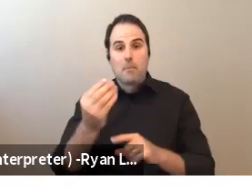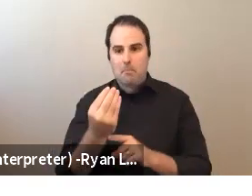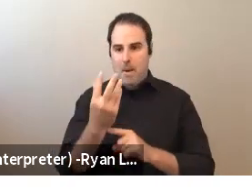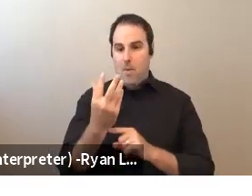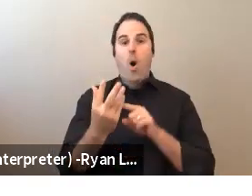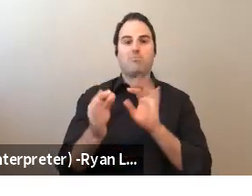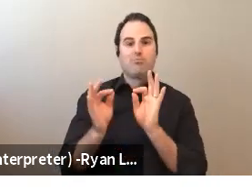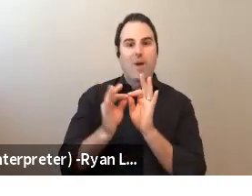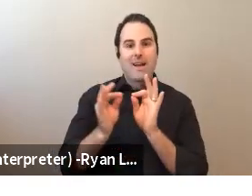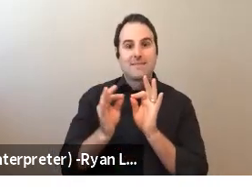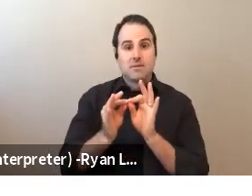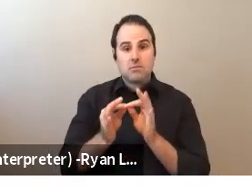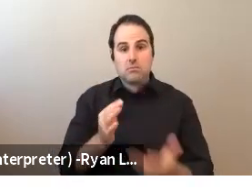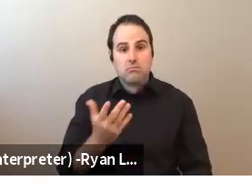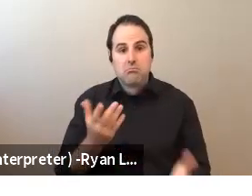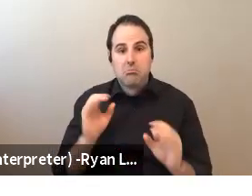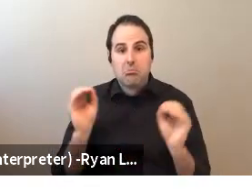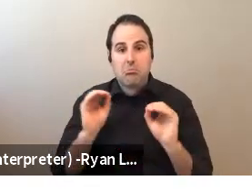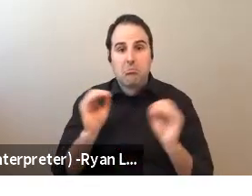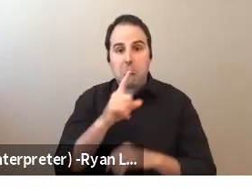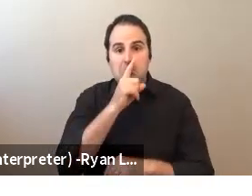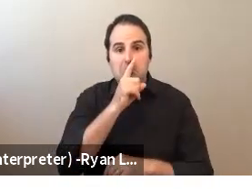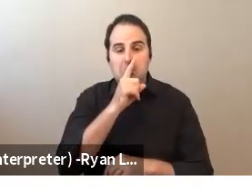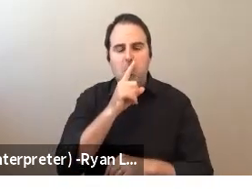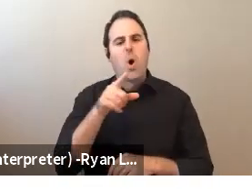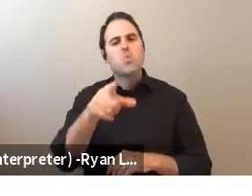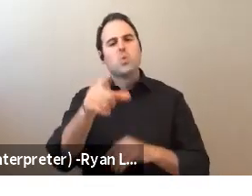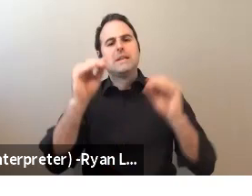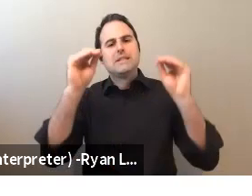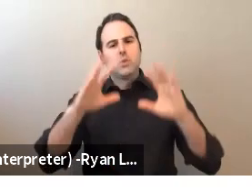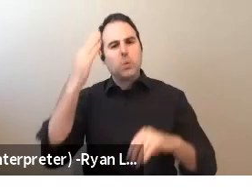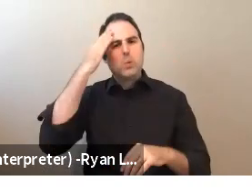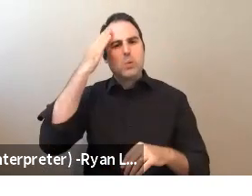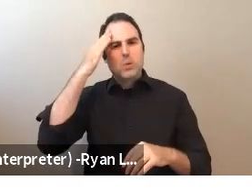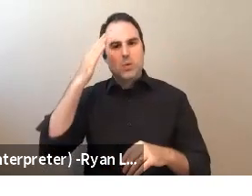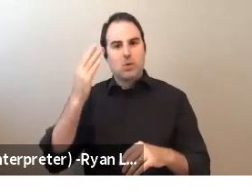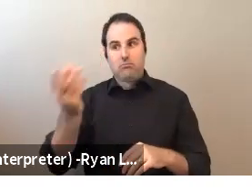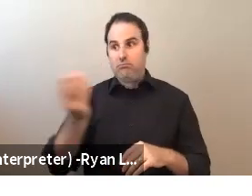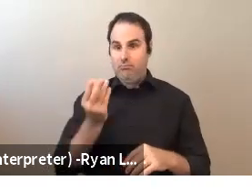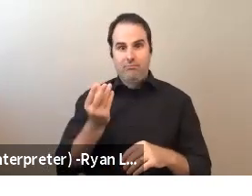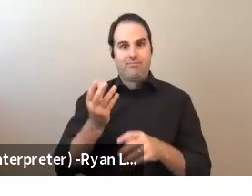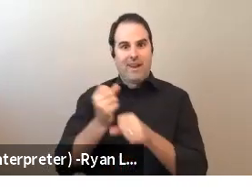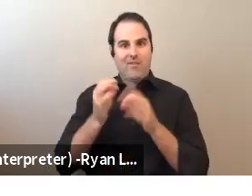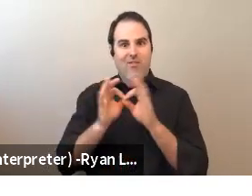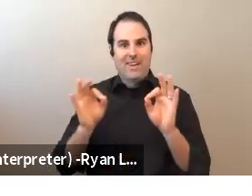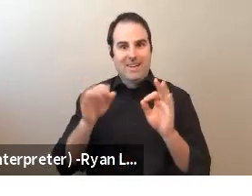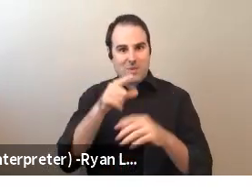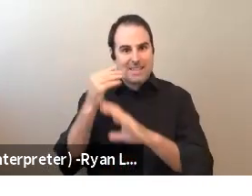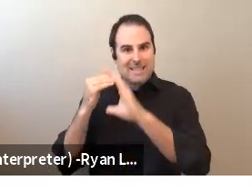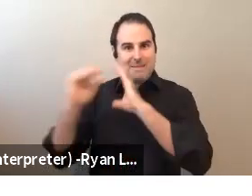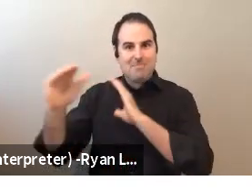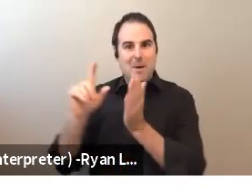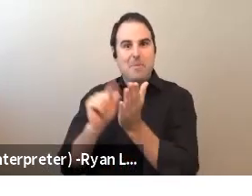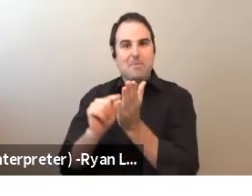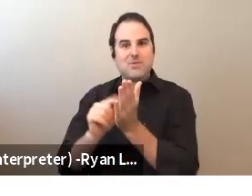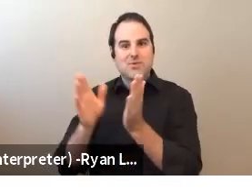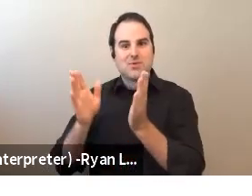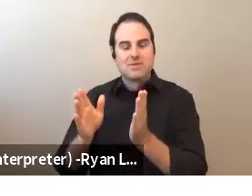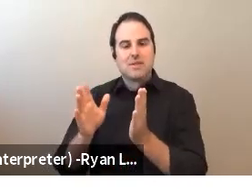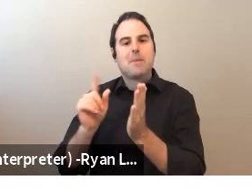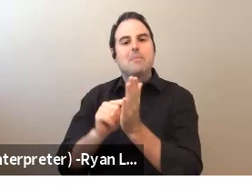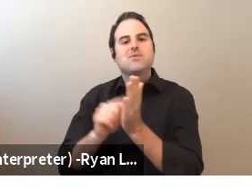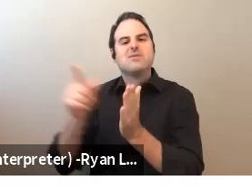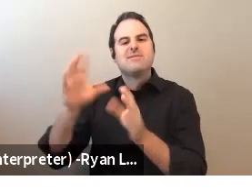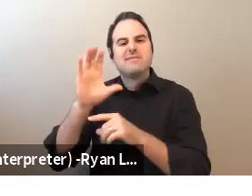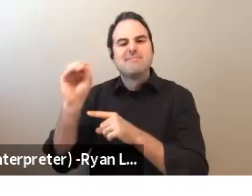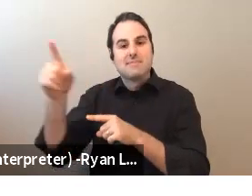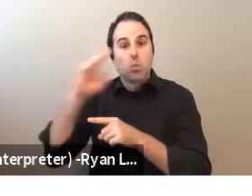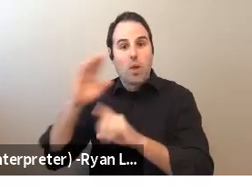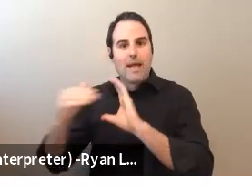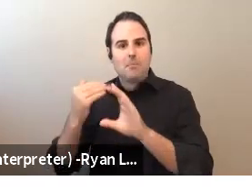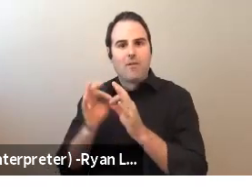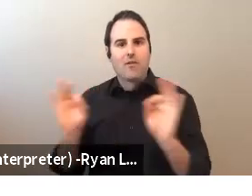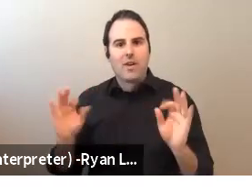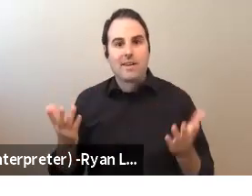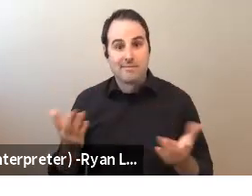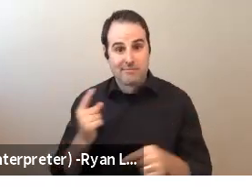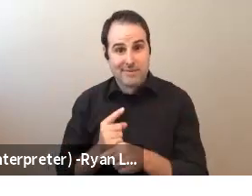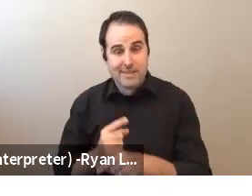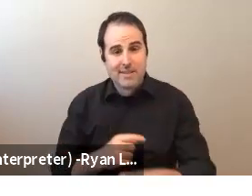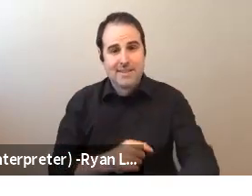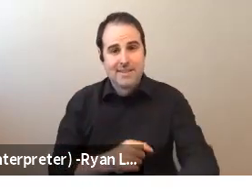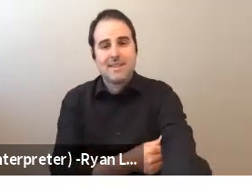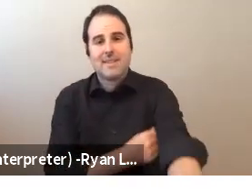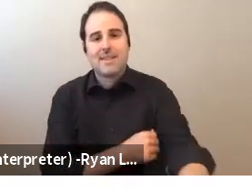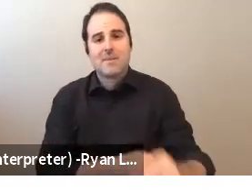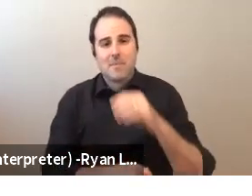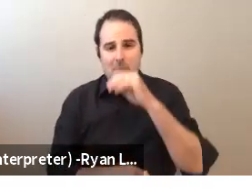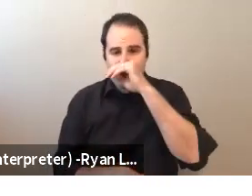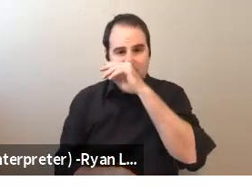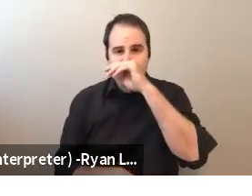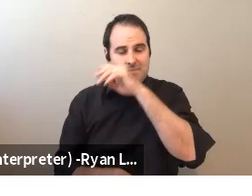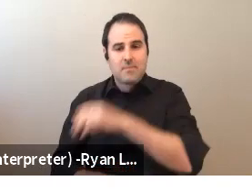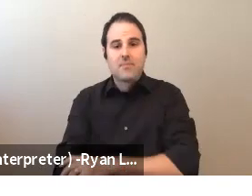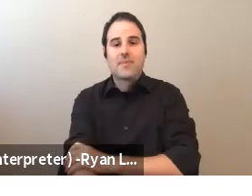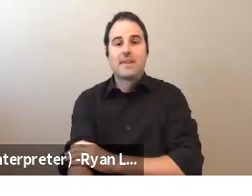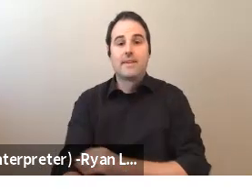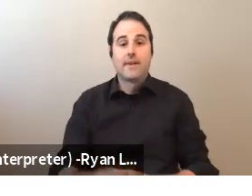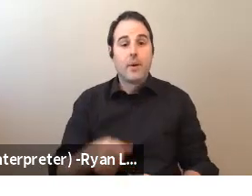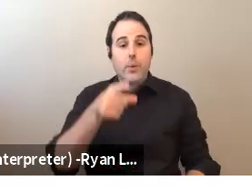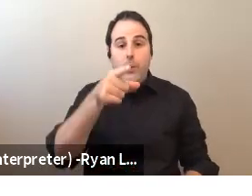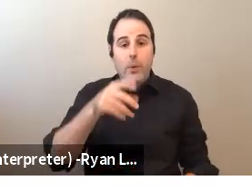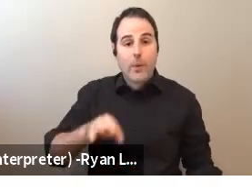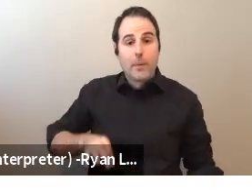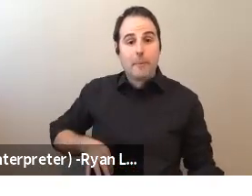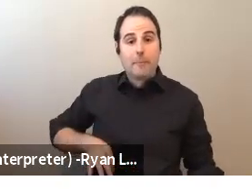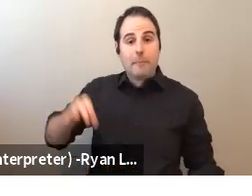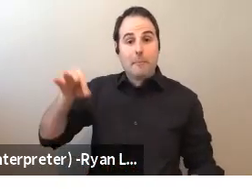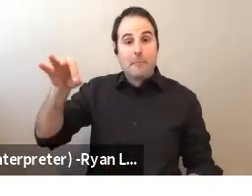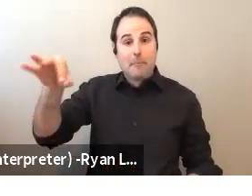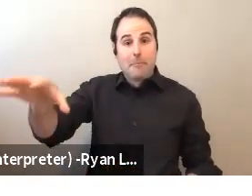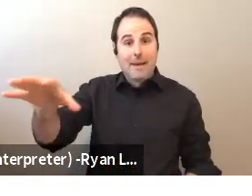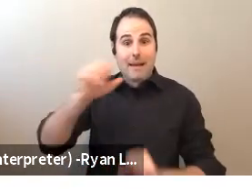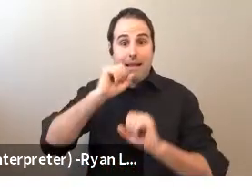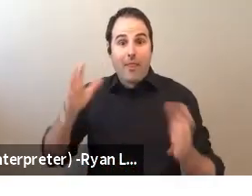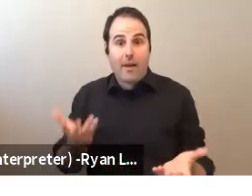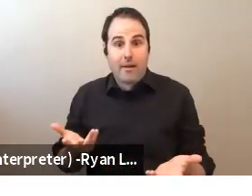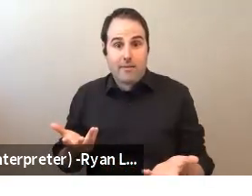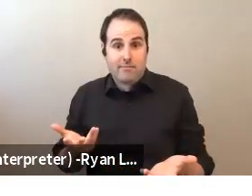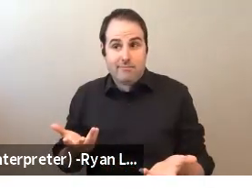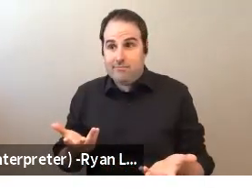Sally Potter: In fact, as an instructor, you know that you get the textbook for free. You just emailed the publisher and they send you a free one and again you just, you know, if, if you're not paying for it. You're proud or or you don't see that number anywhere written. You don't even know.